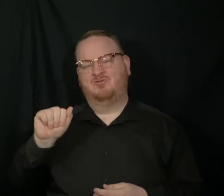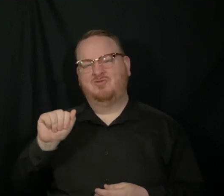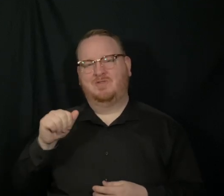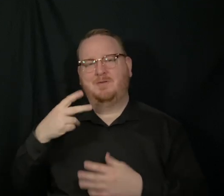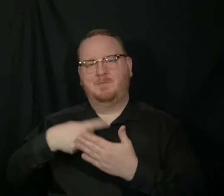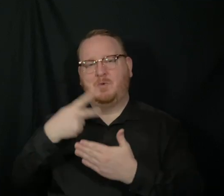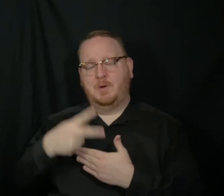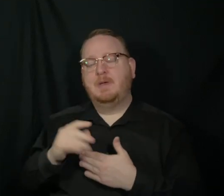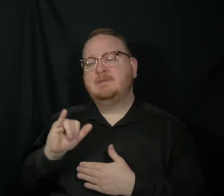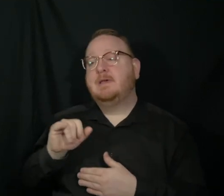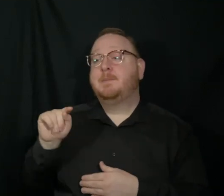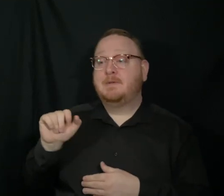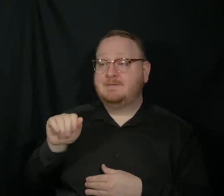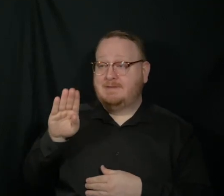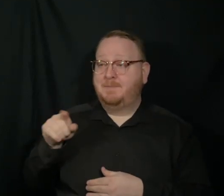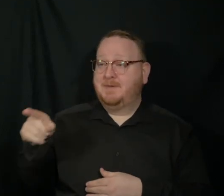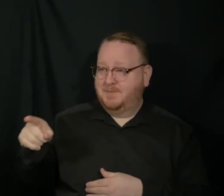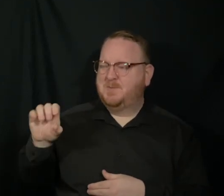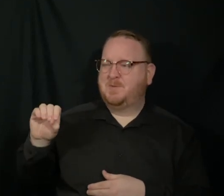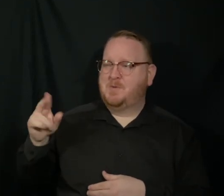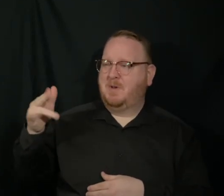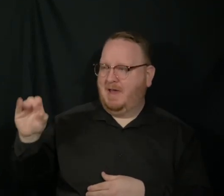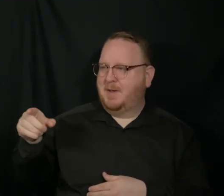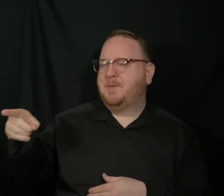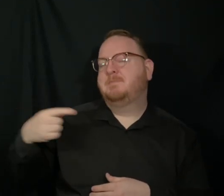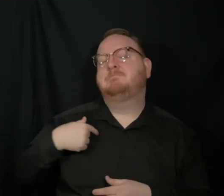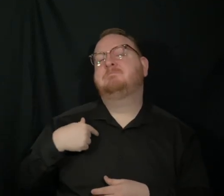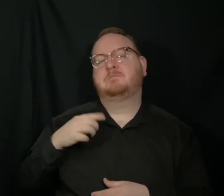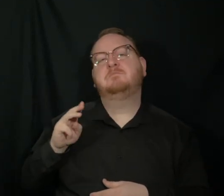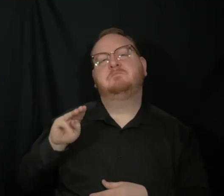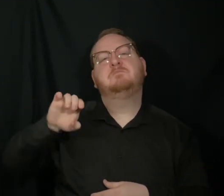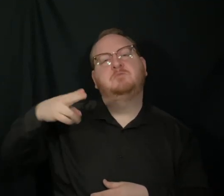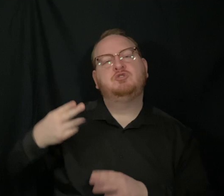Ohio. I do that here in Michigan, and it's an advocacy,